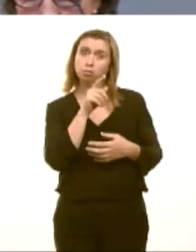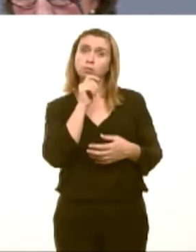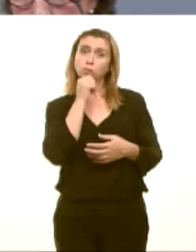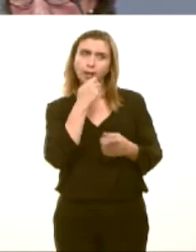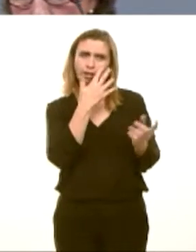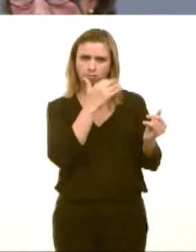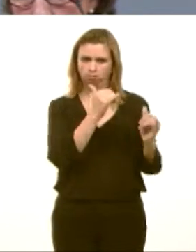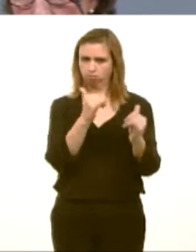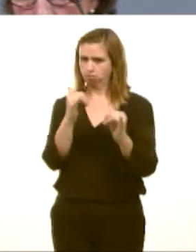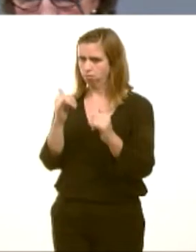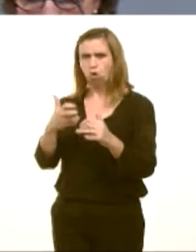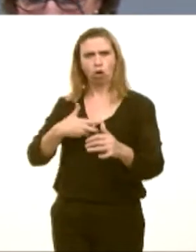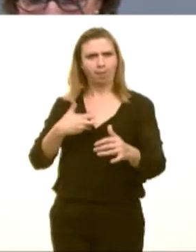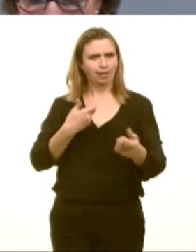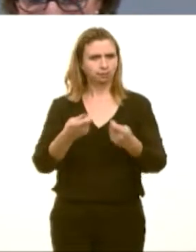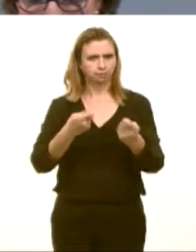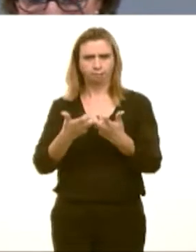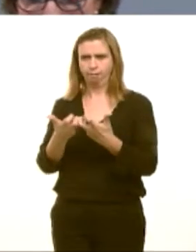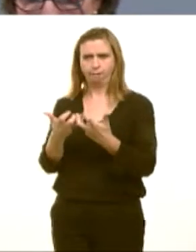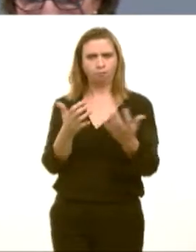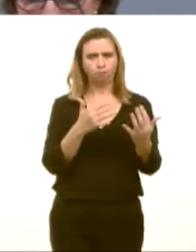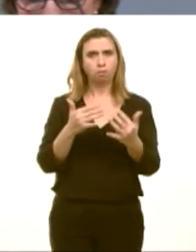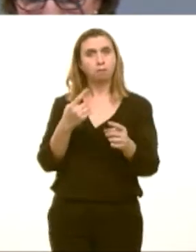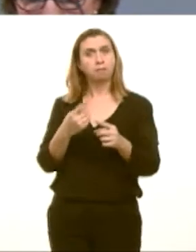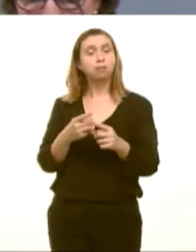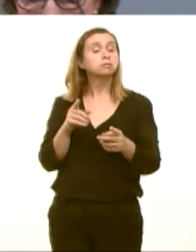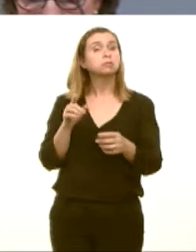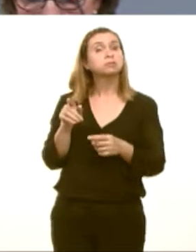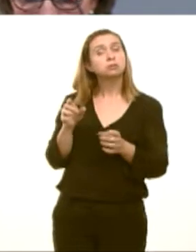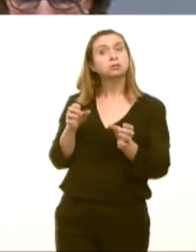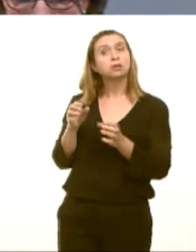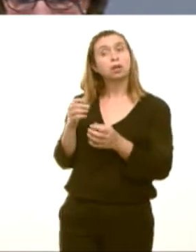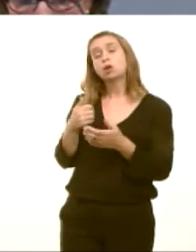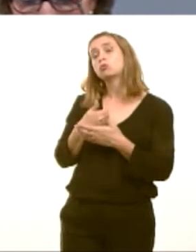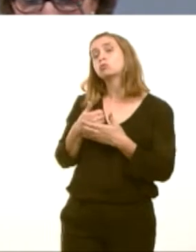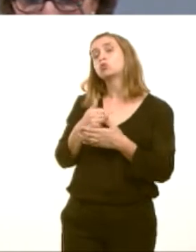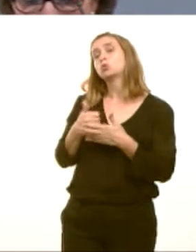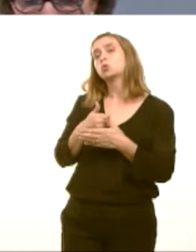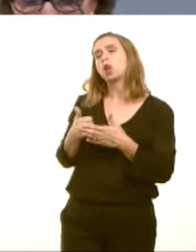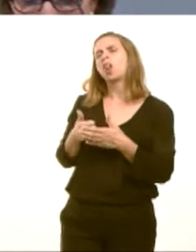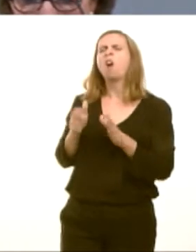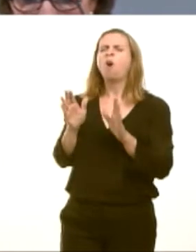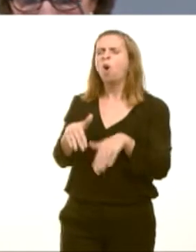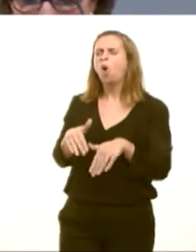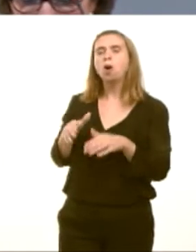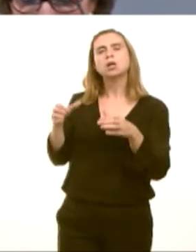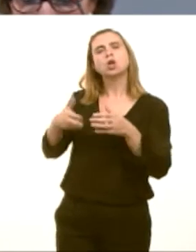with complaints and, more importantly, the resource that they put into dealing with those complaints, because very often theyíre seen as the Cinderella part of the service that